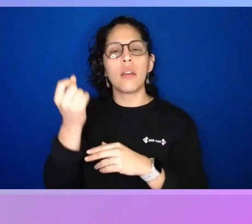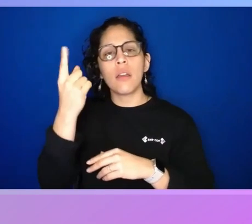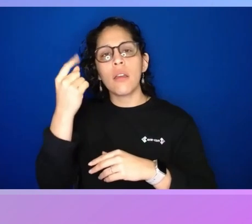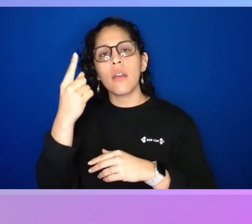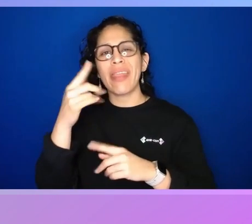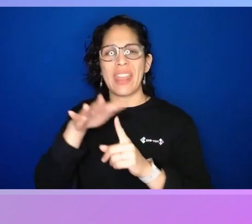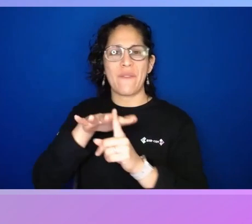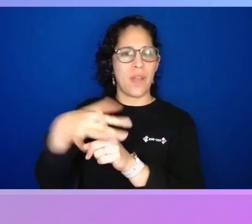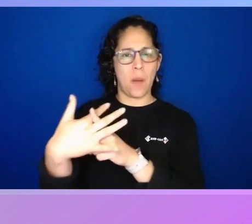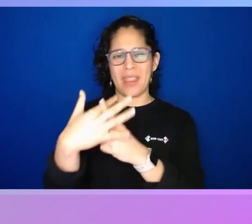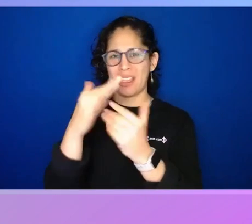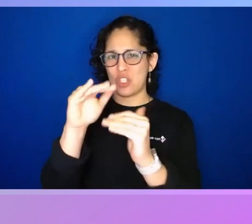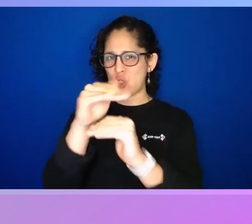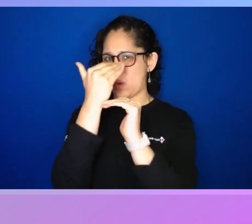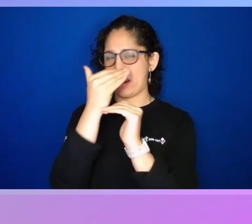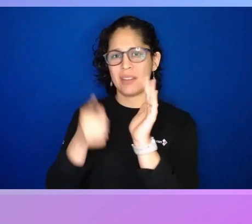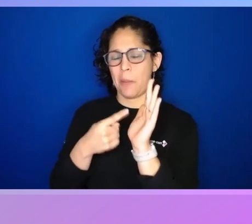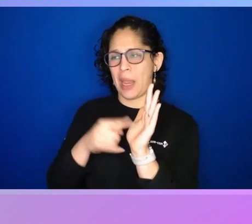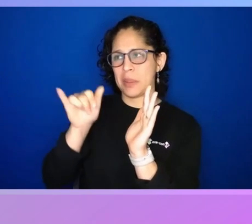83.9%, 2020 we had twenty 88.6%, and 2178.2%, 202277